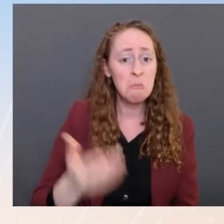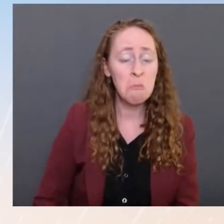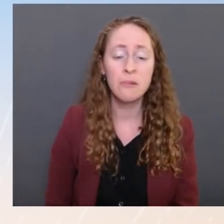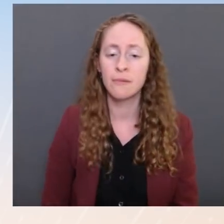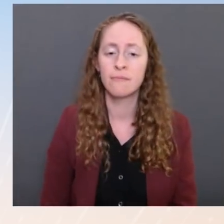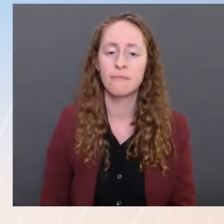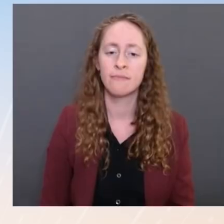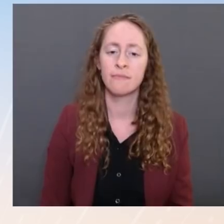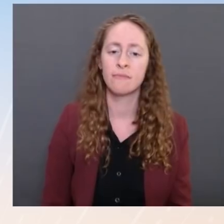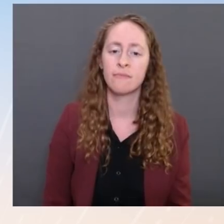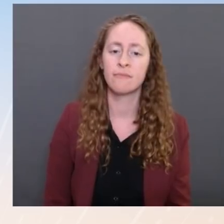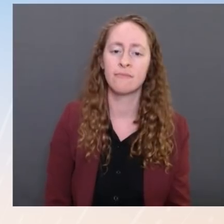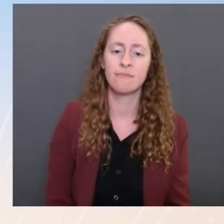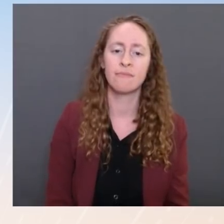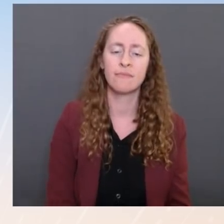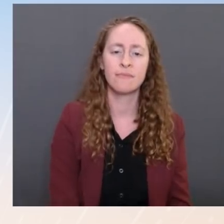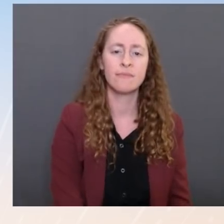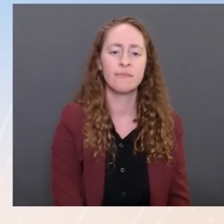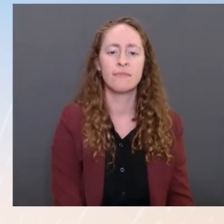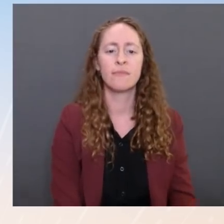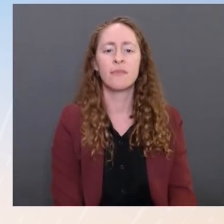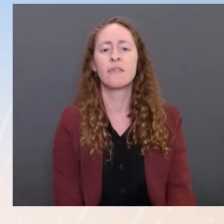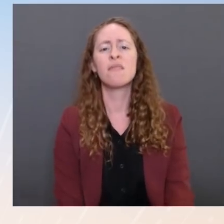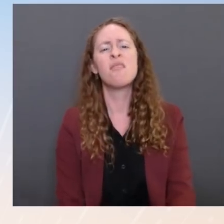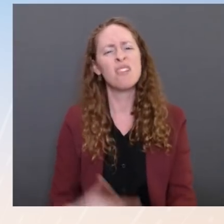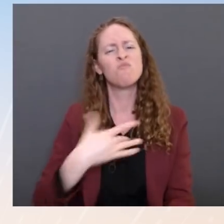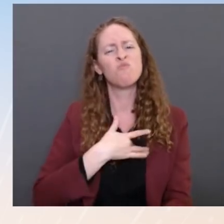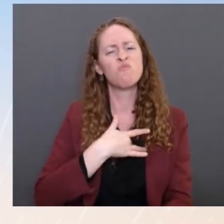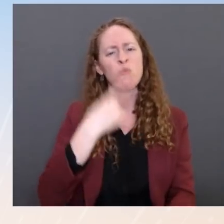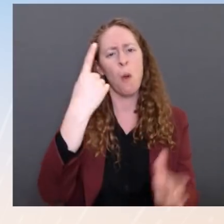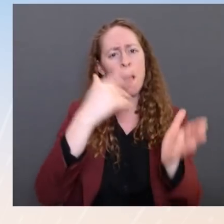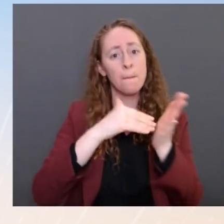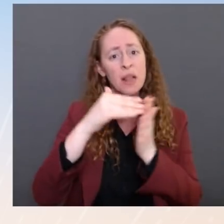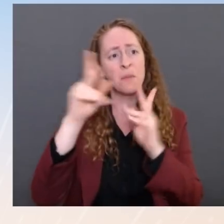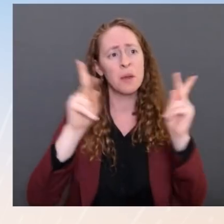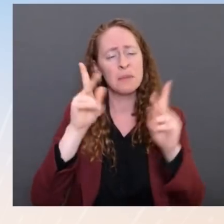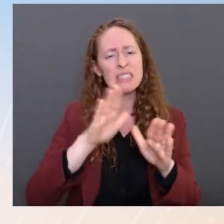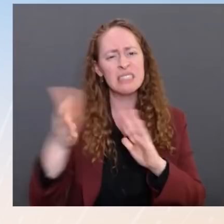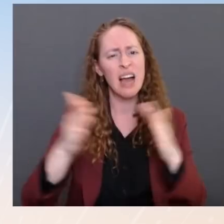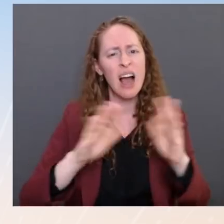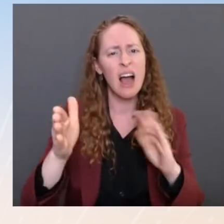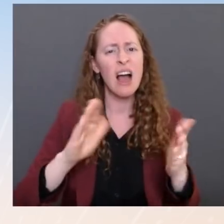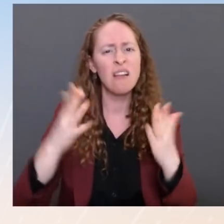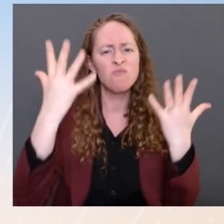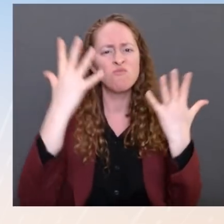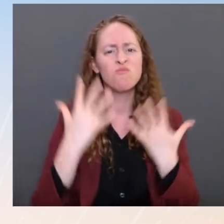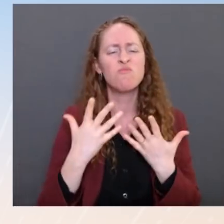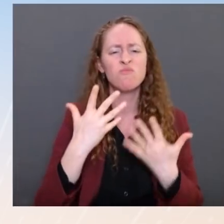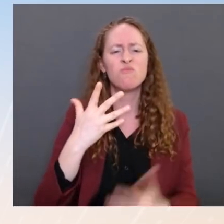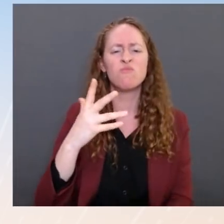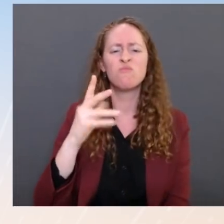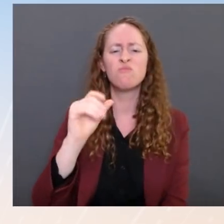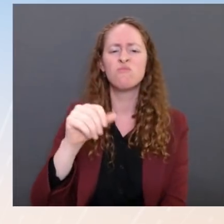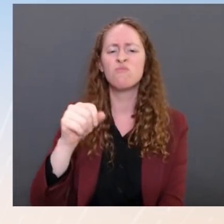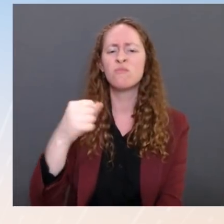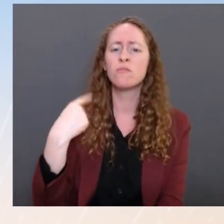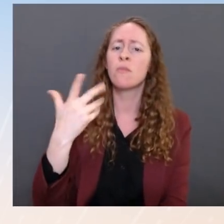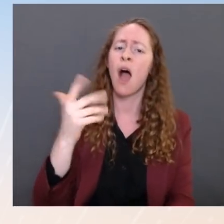there are a lot of people across this country still in mourning. He recognizes that. We need to continue to commemorate that. But we're still a fight -- in a fight with the virus.